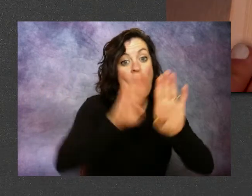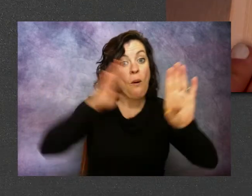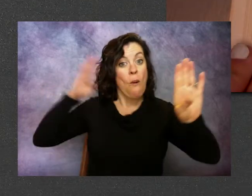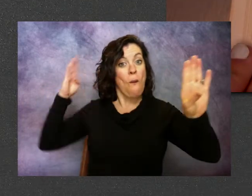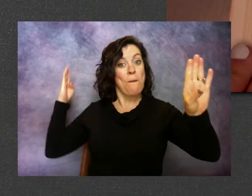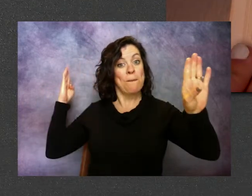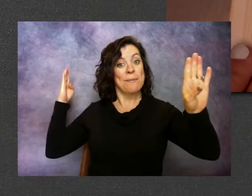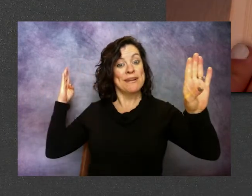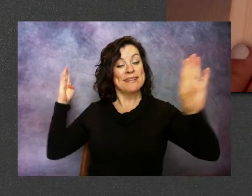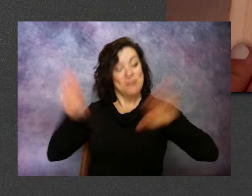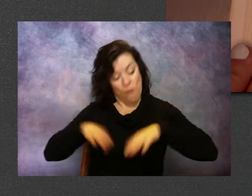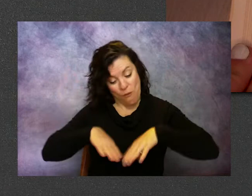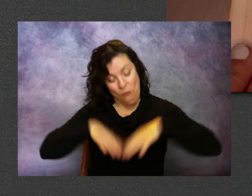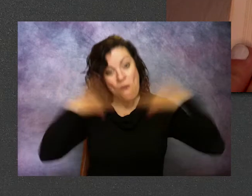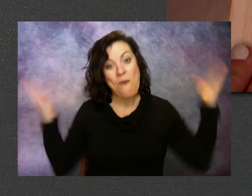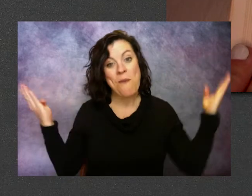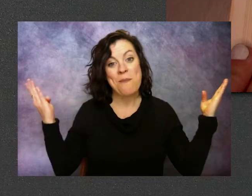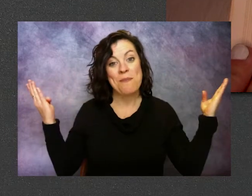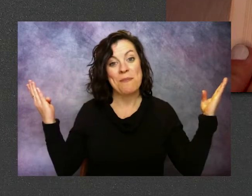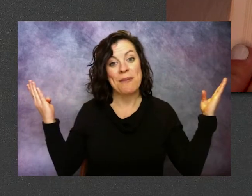Open-closed.